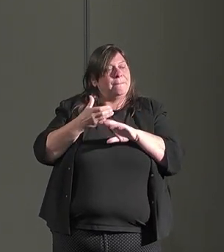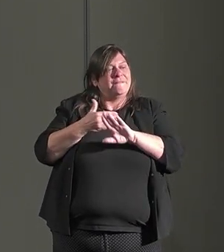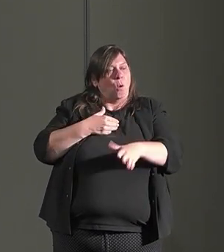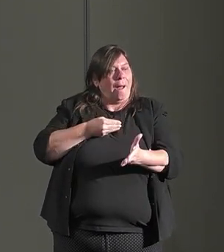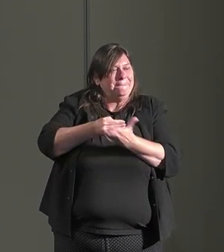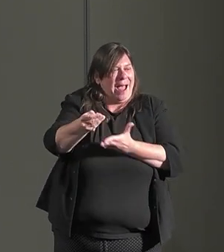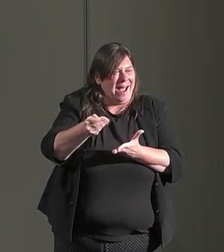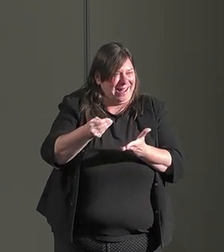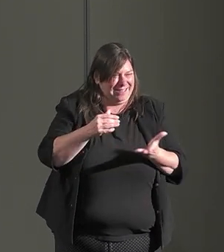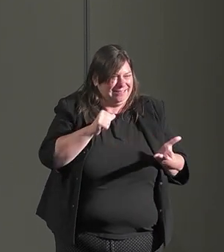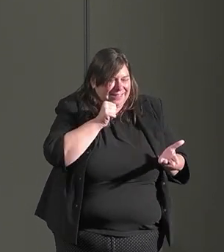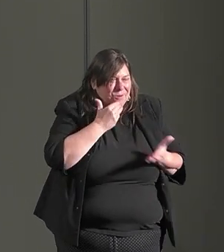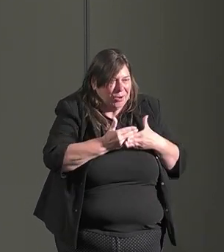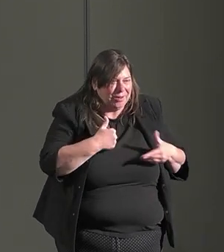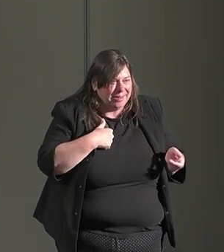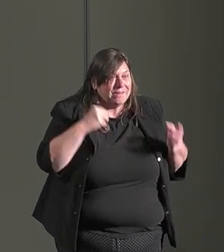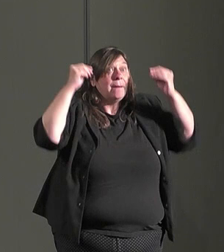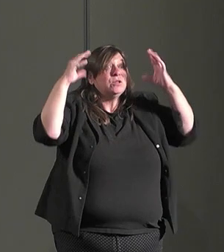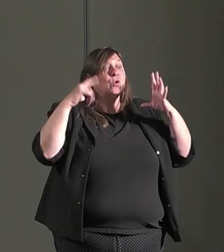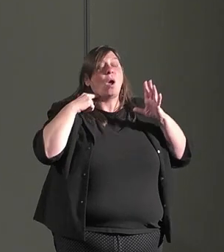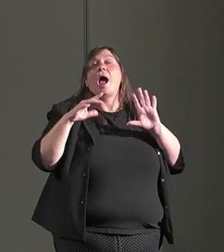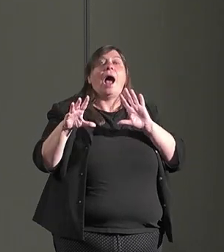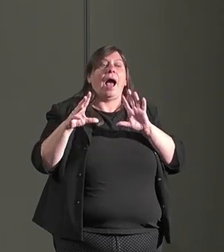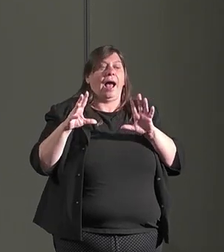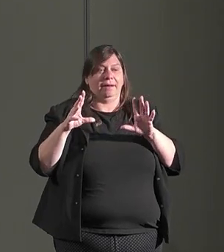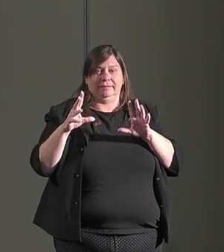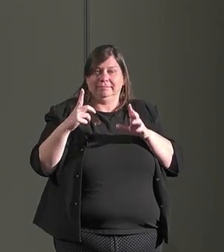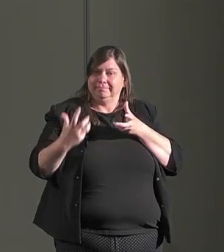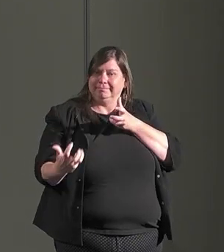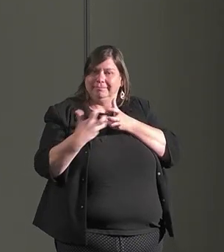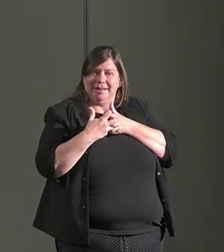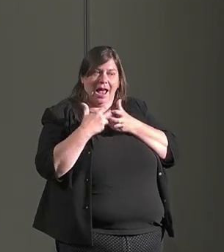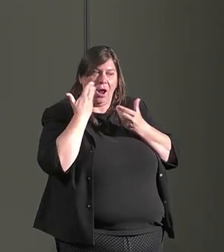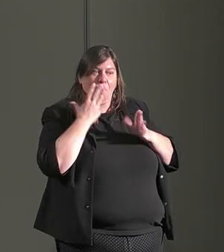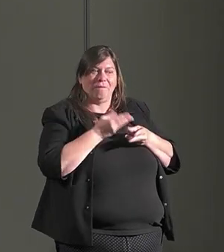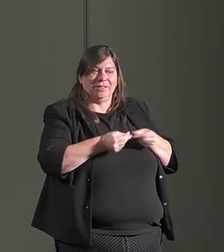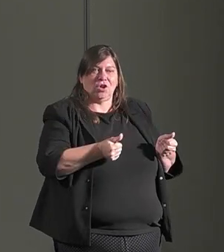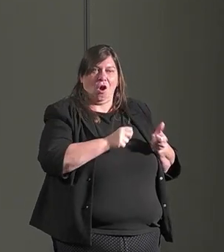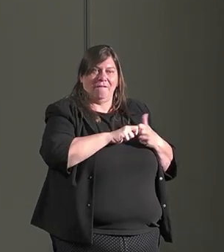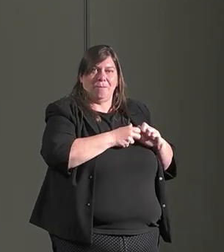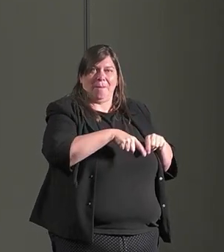what good is it? I'm in a instructor I don't know if it will solve the problem for my students how